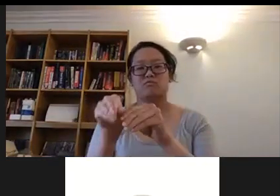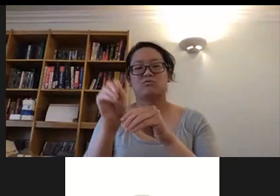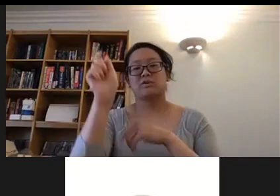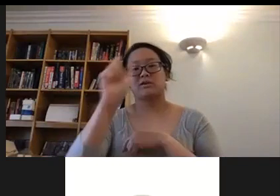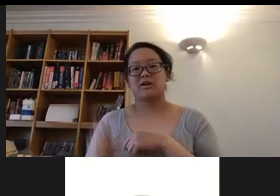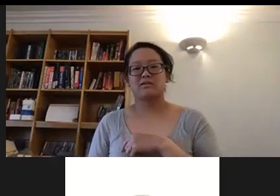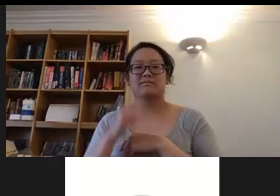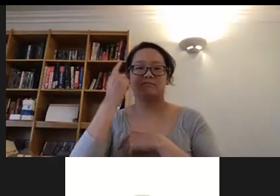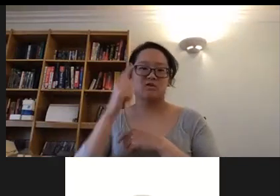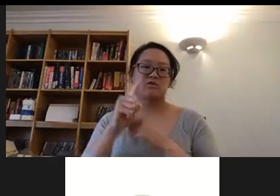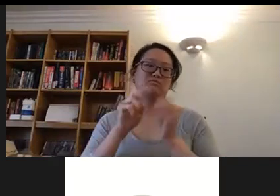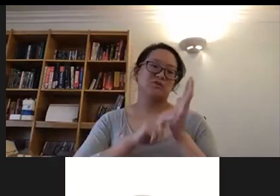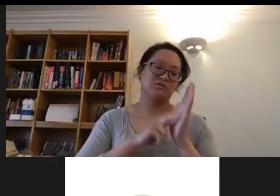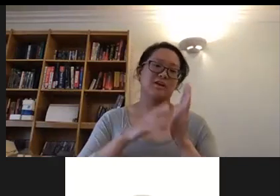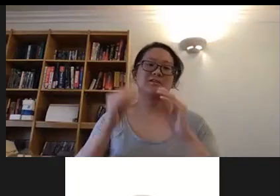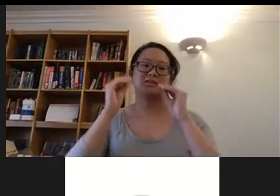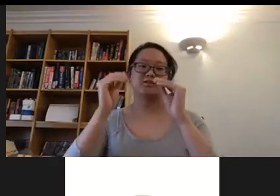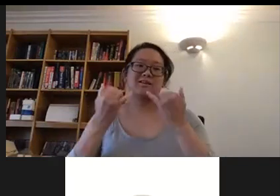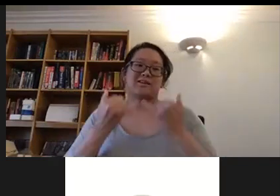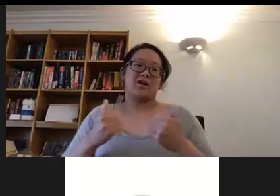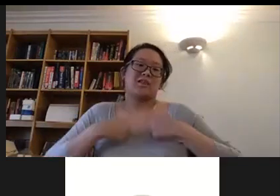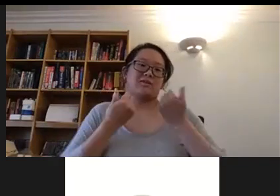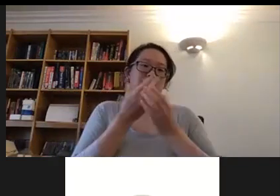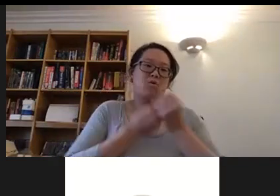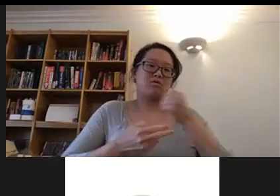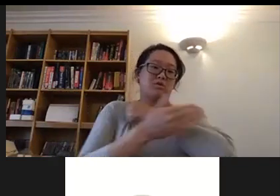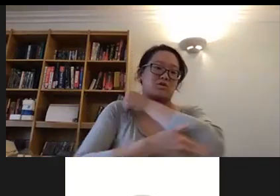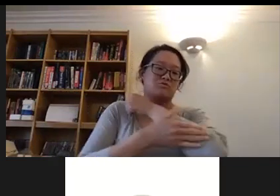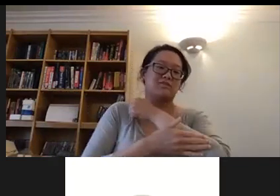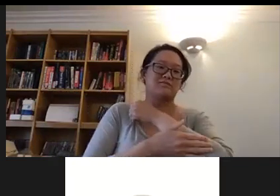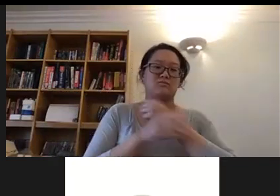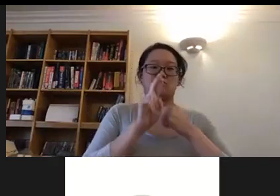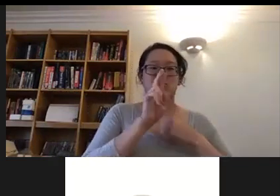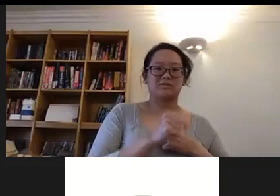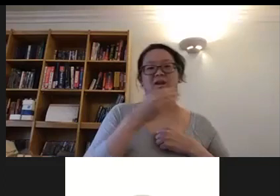After grad school I moved to Italy to research there, and I lived in a different